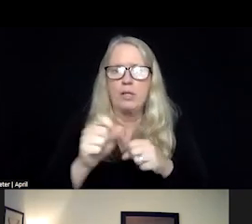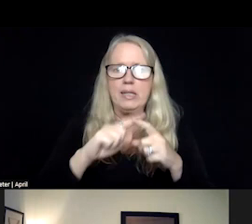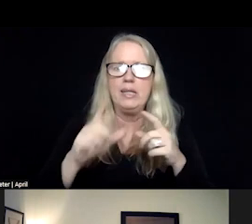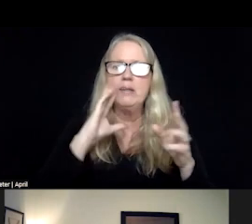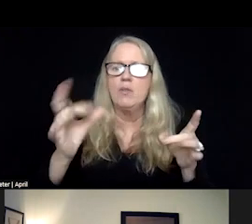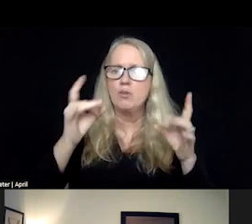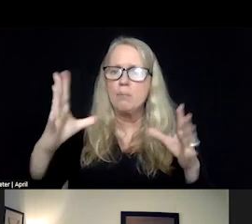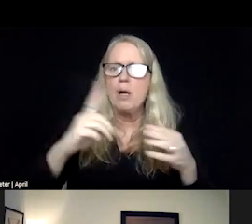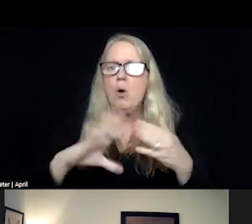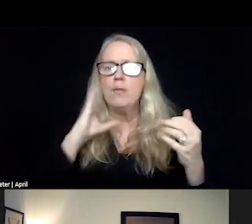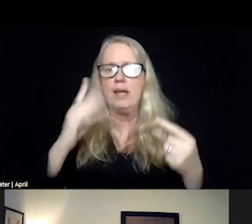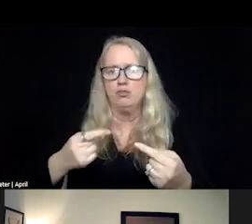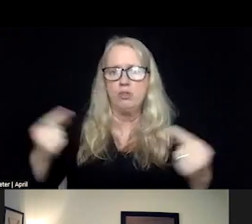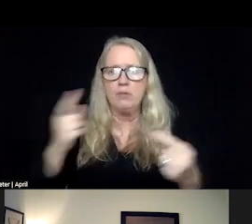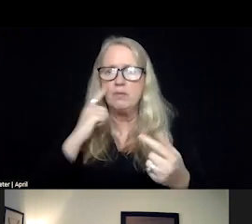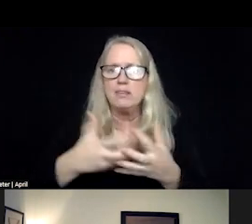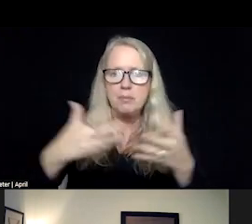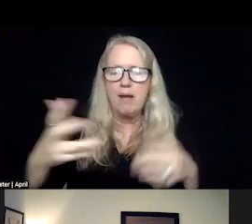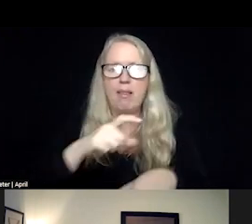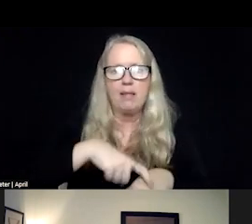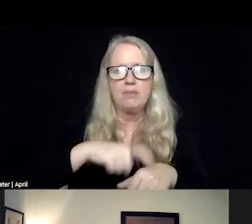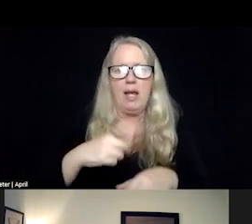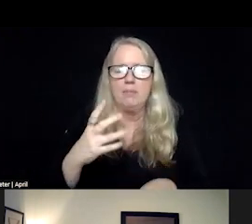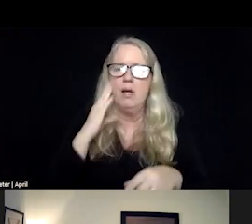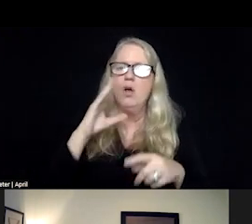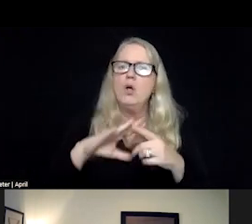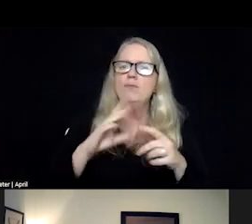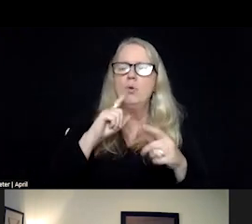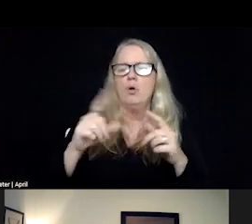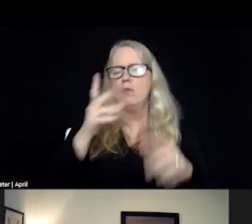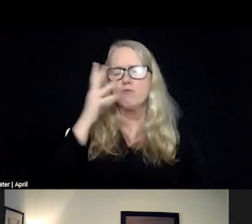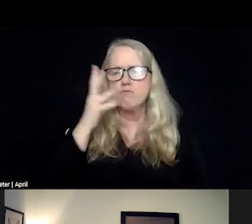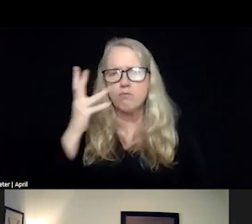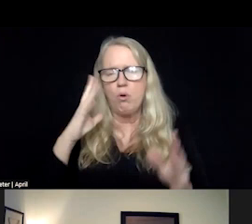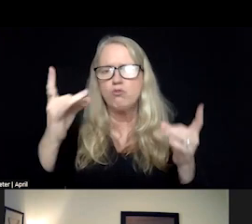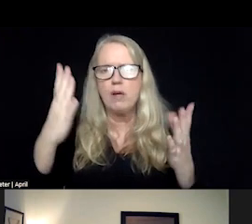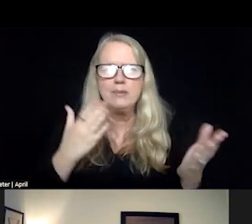TO IT AND HAVE NOT SPENT A LOT OF TIME ON CRISIS SERVICES, WHAT